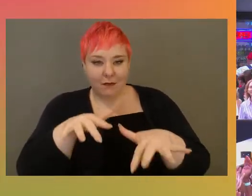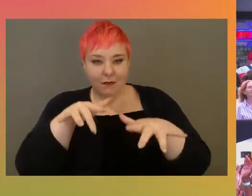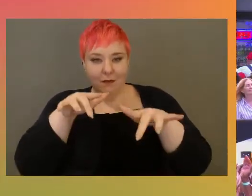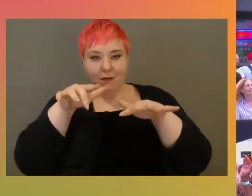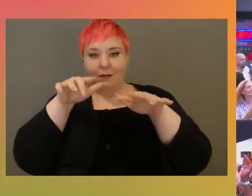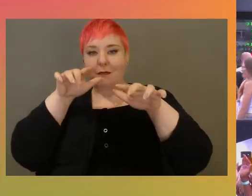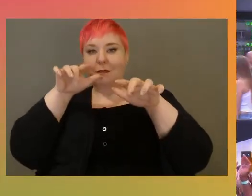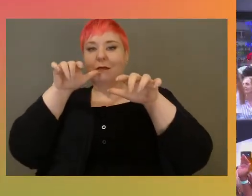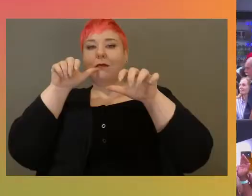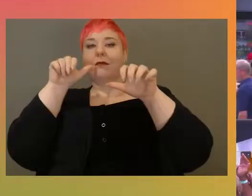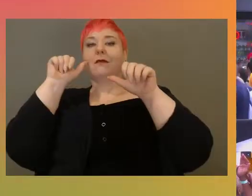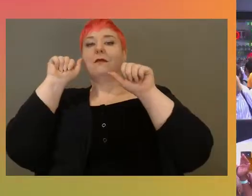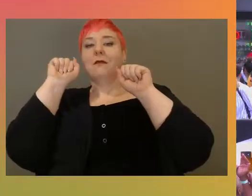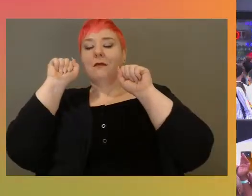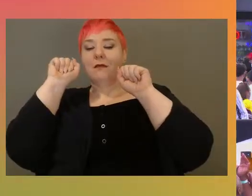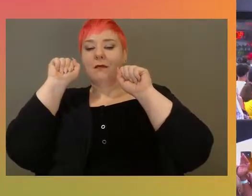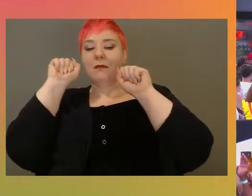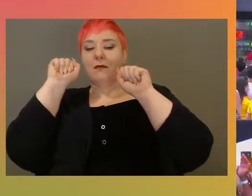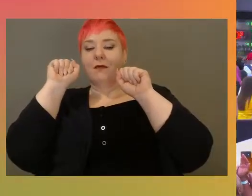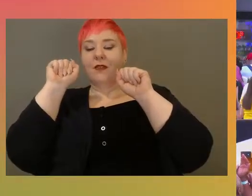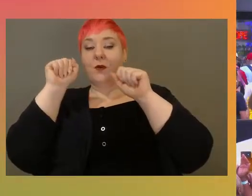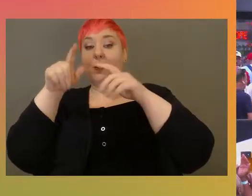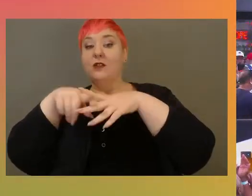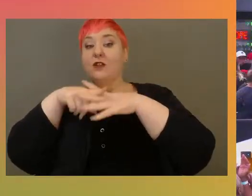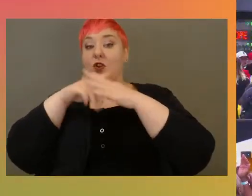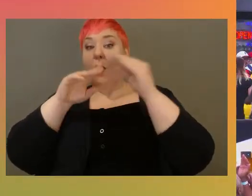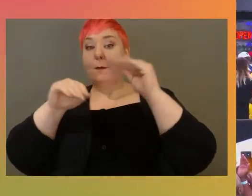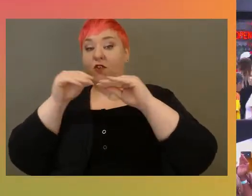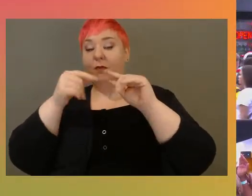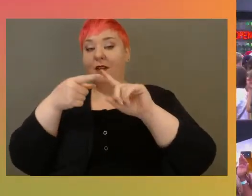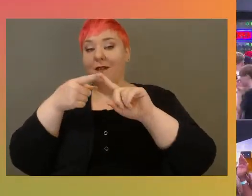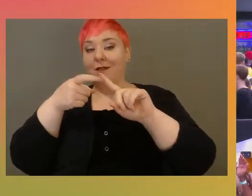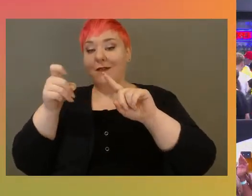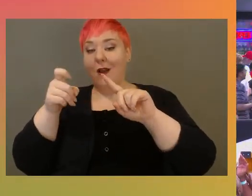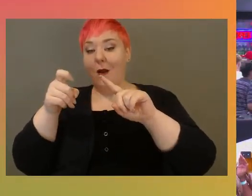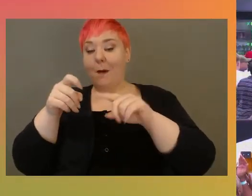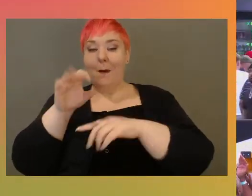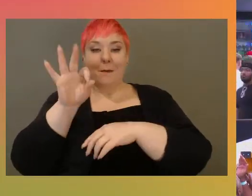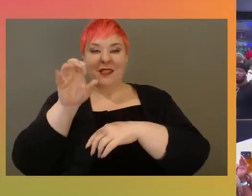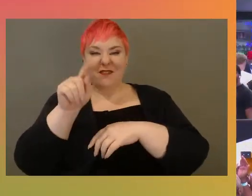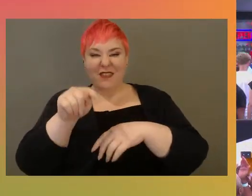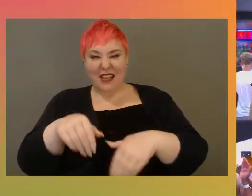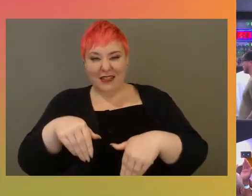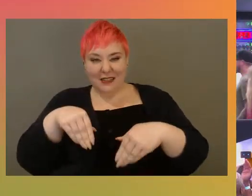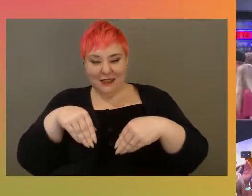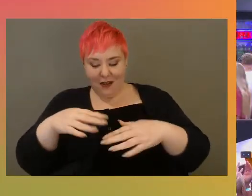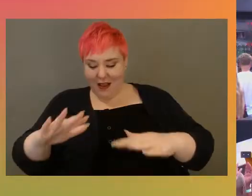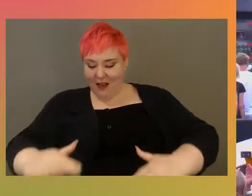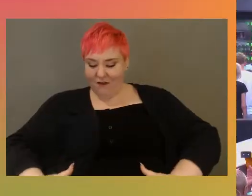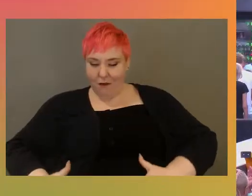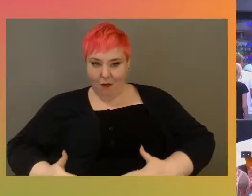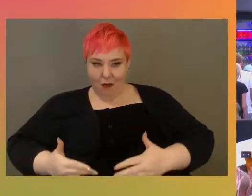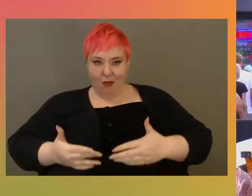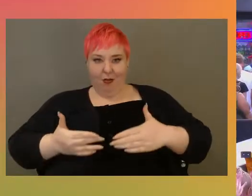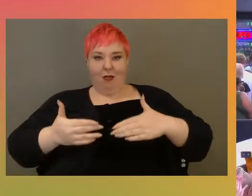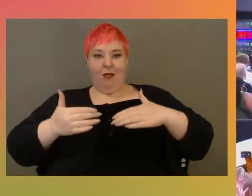AROUND YOUR BACK. AND AGAIN, INHALE, ROCK INTO A